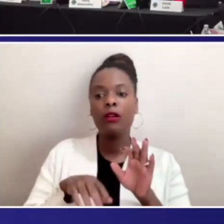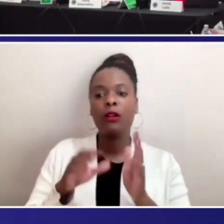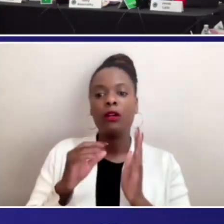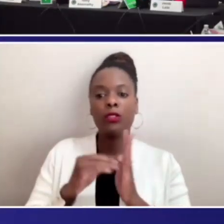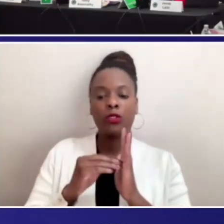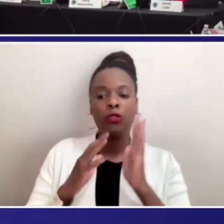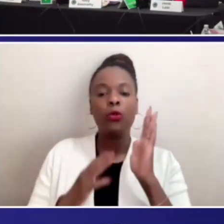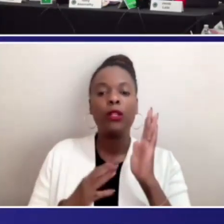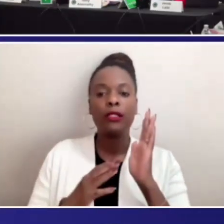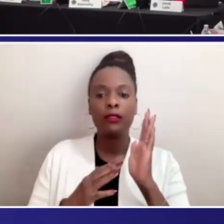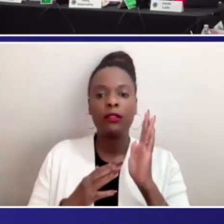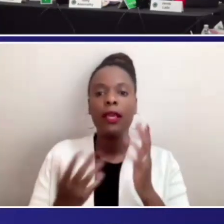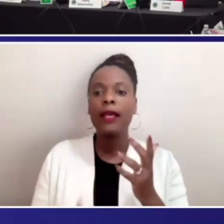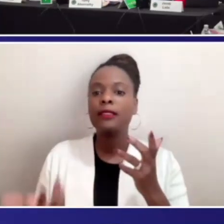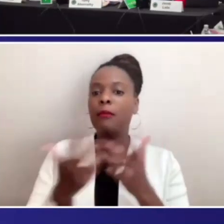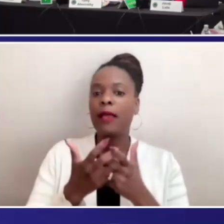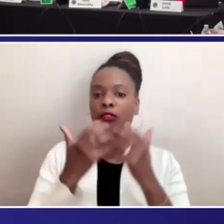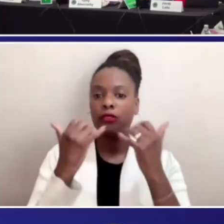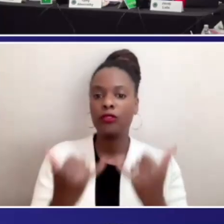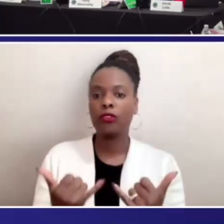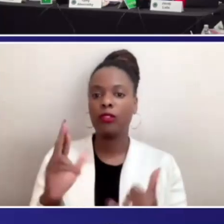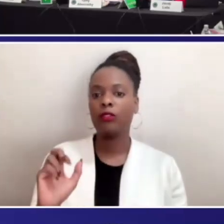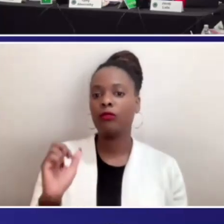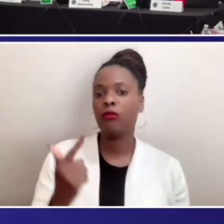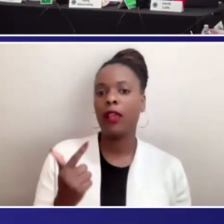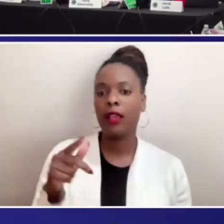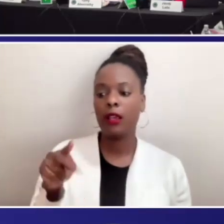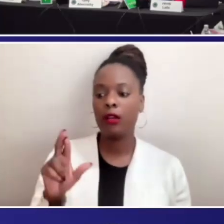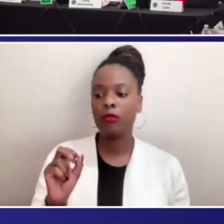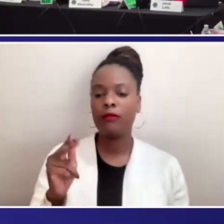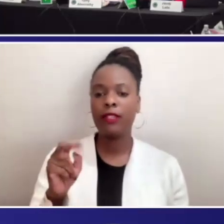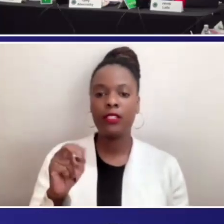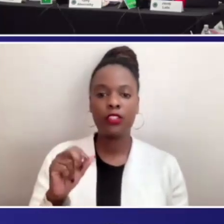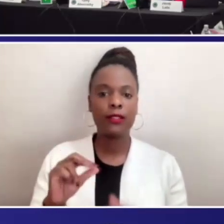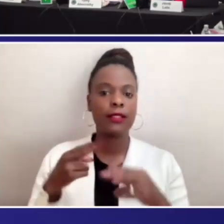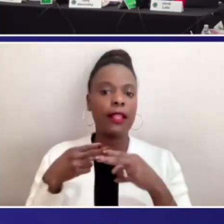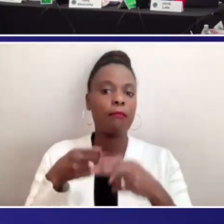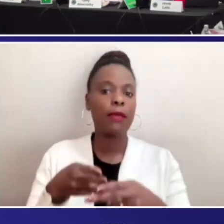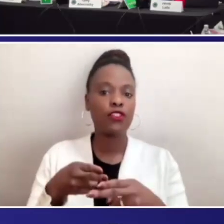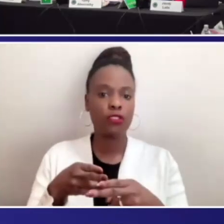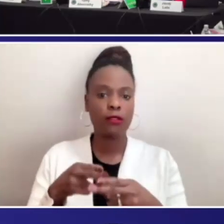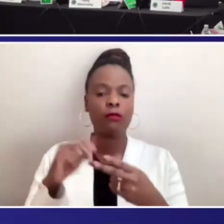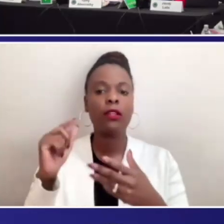to the already-existing regulatory provisions that mention those ten programs.